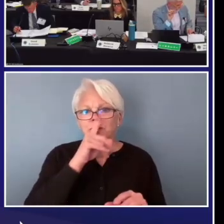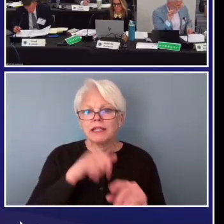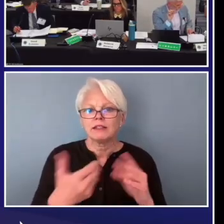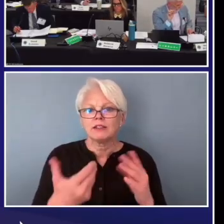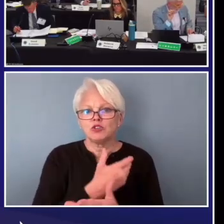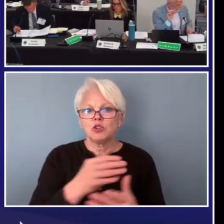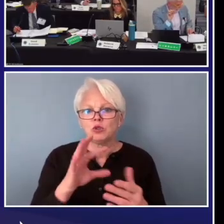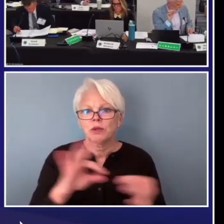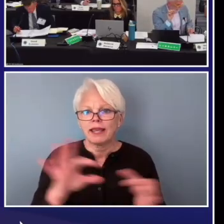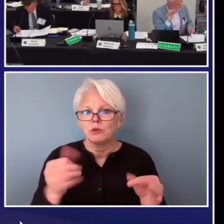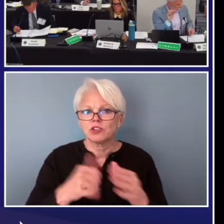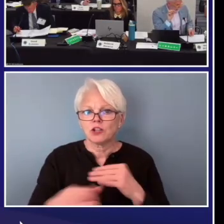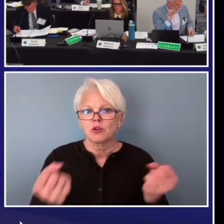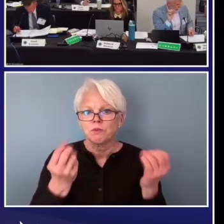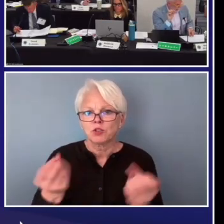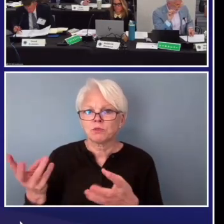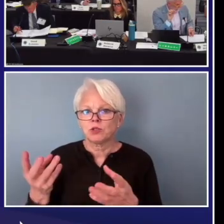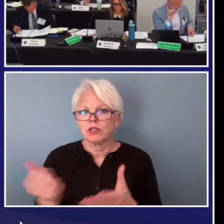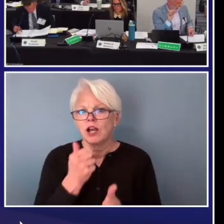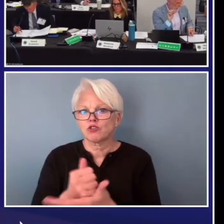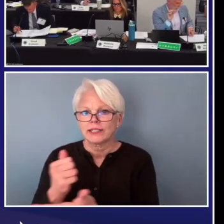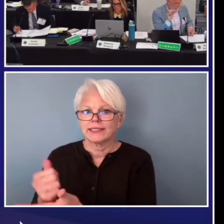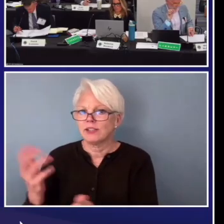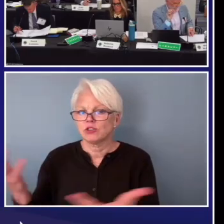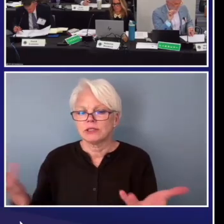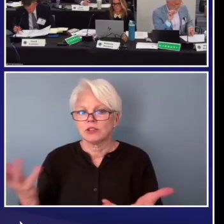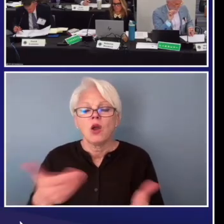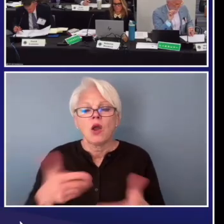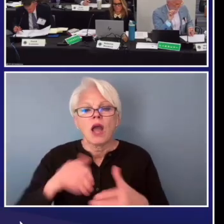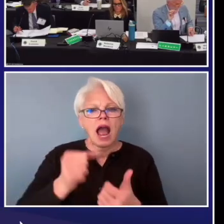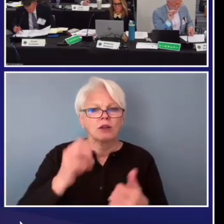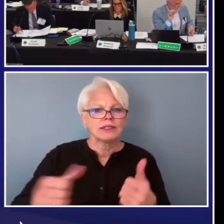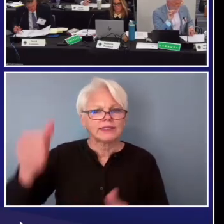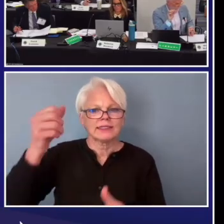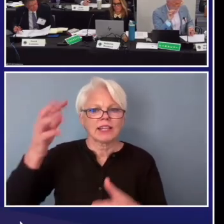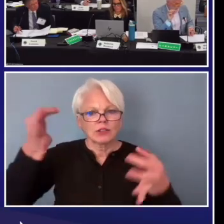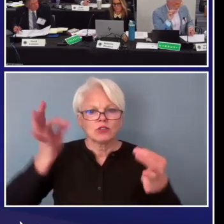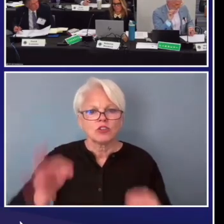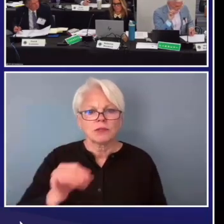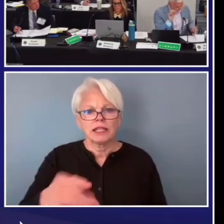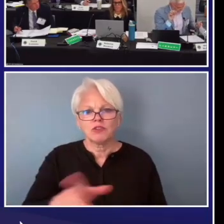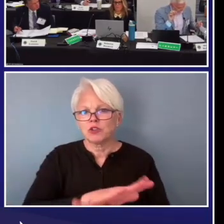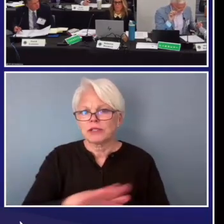So how would how would the secretary determine, if you're not asking them to designate,